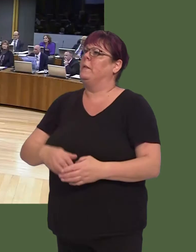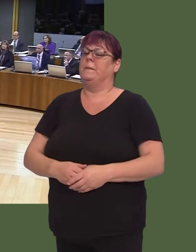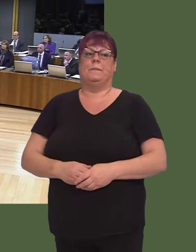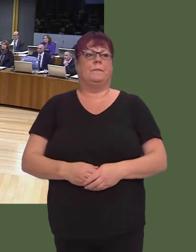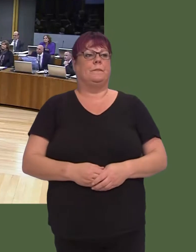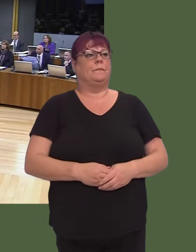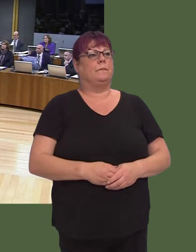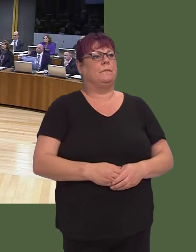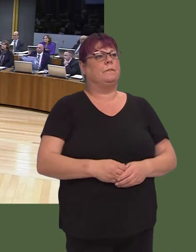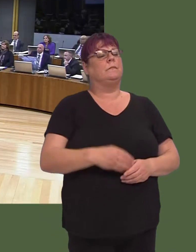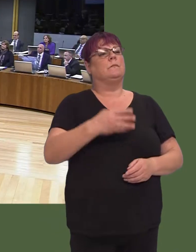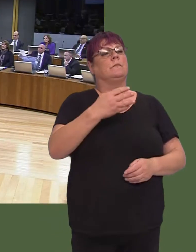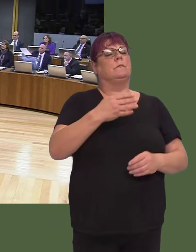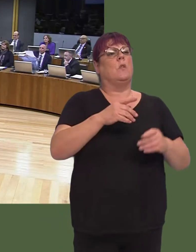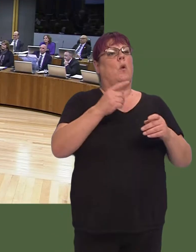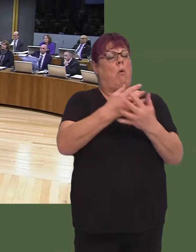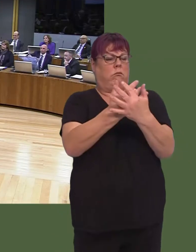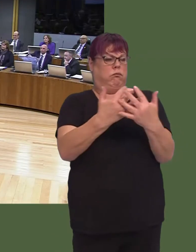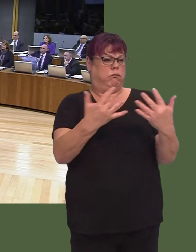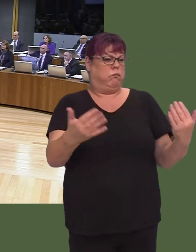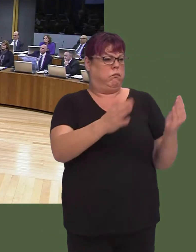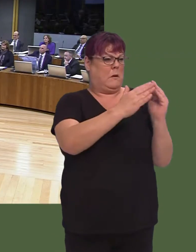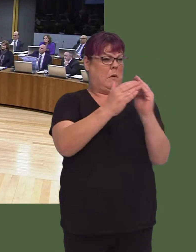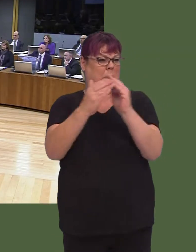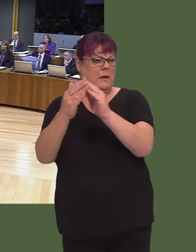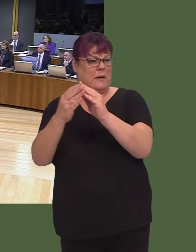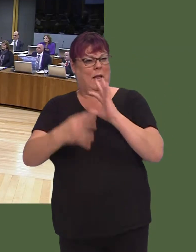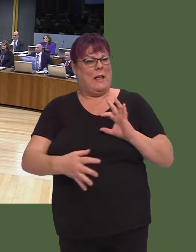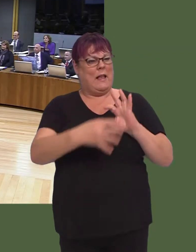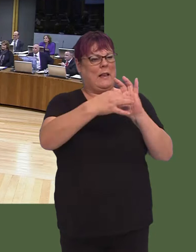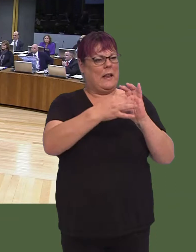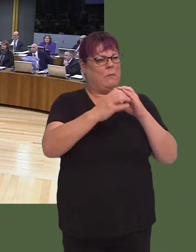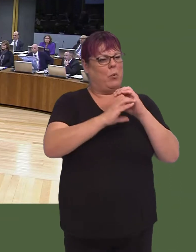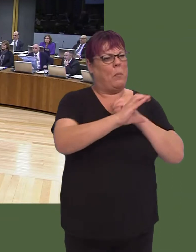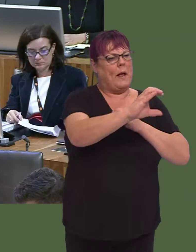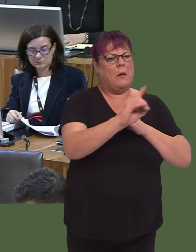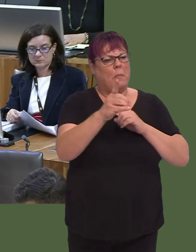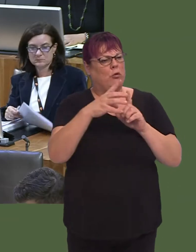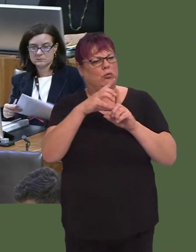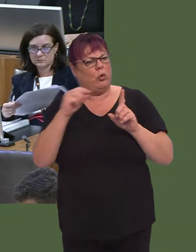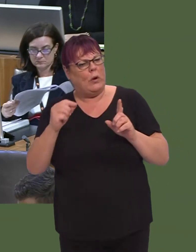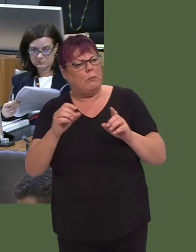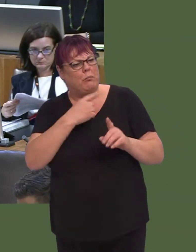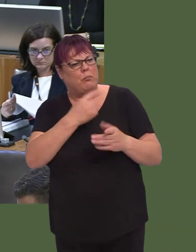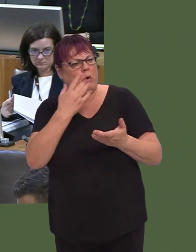Carwyn Jones AM: Well, first of all, we have 96 per cent of premises that are connected to superfast broadband. Where are the Tory promises on this?